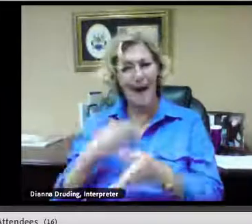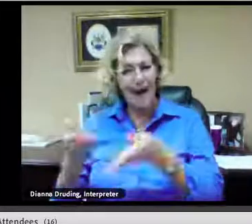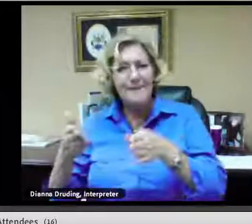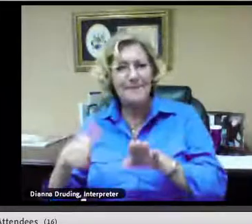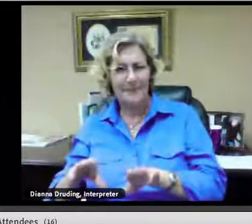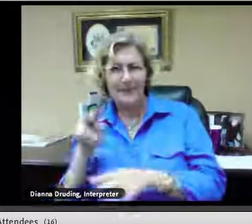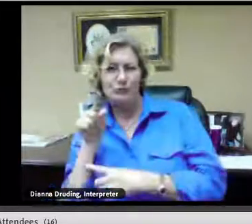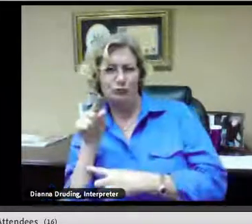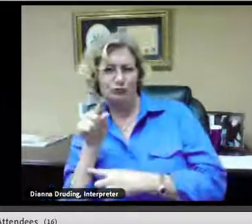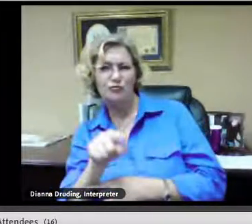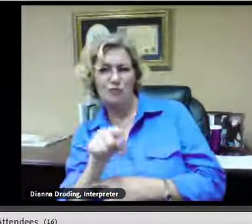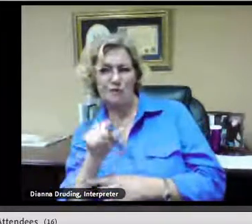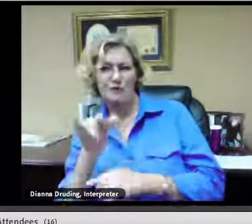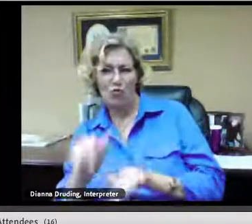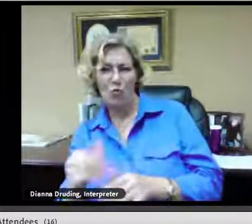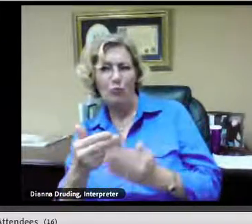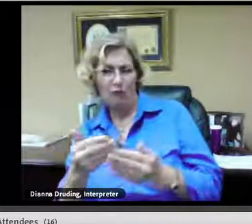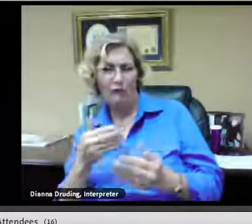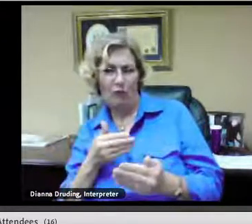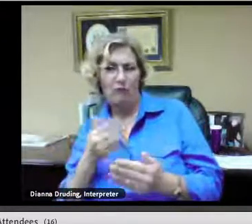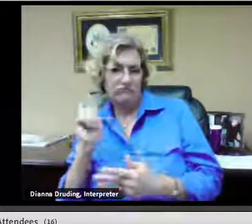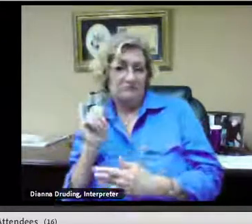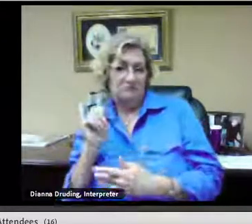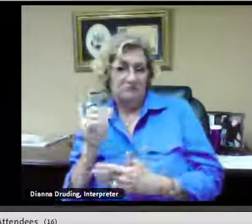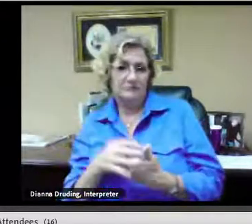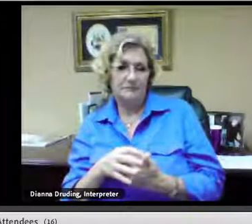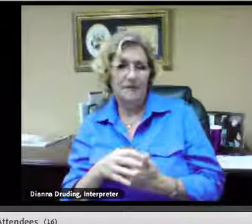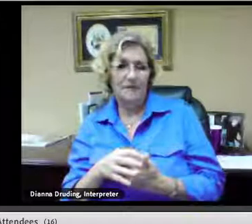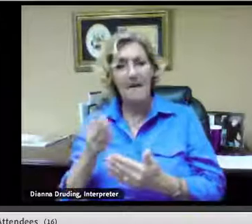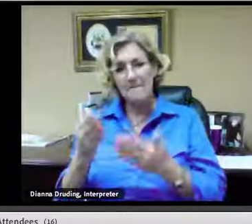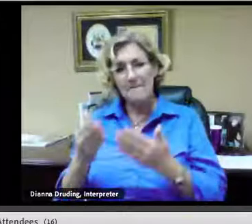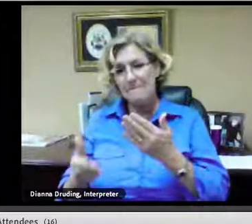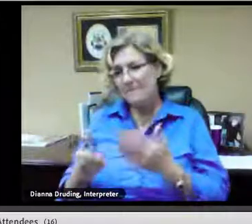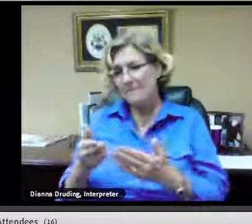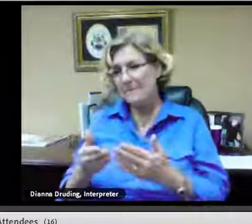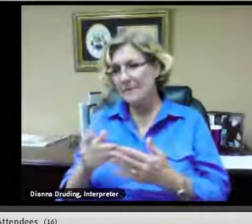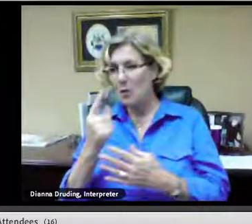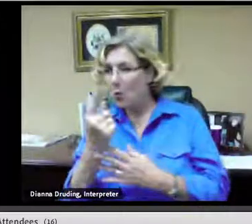in some place or another. Likely, one of these or one like it